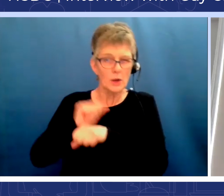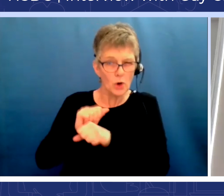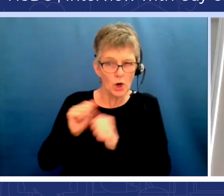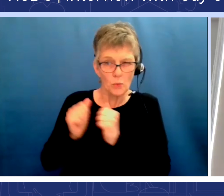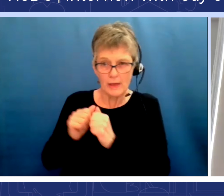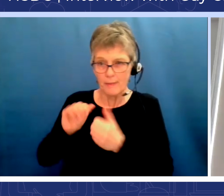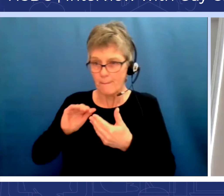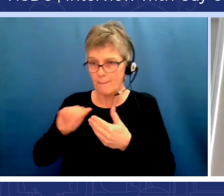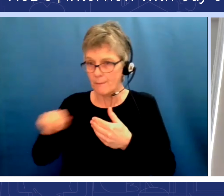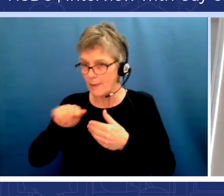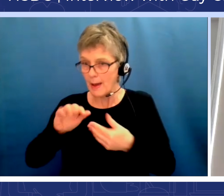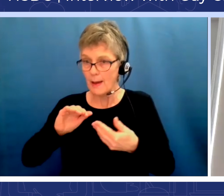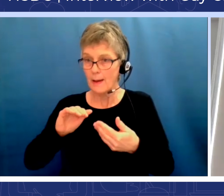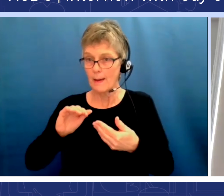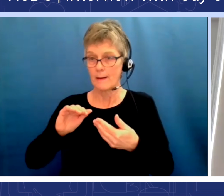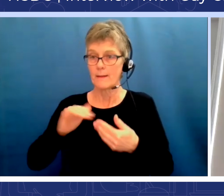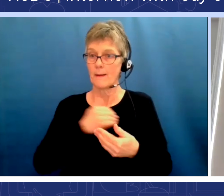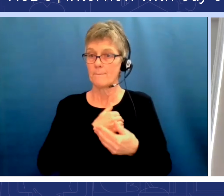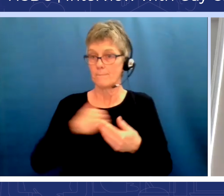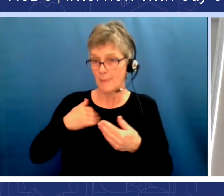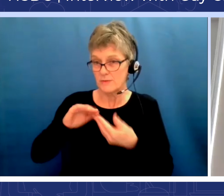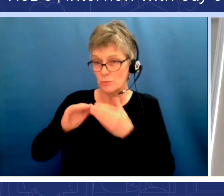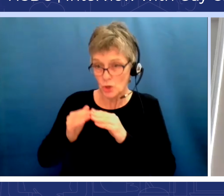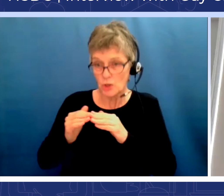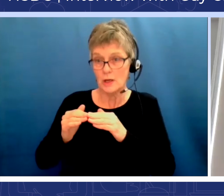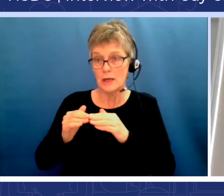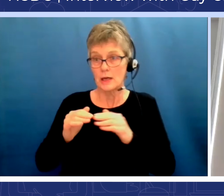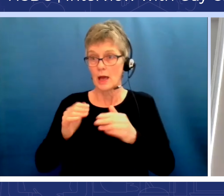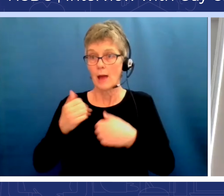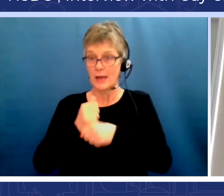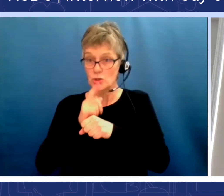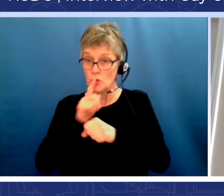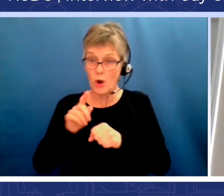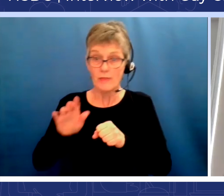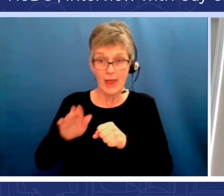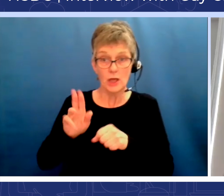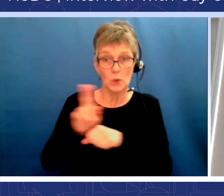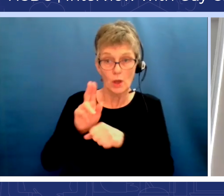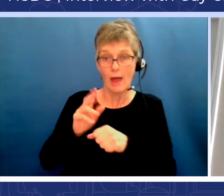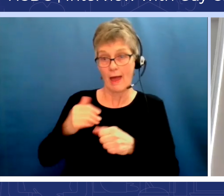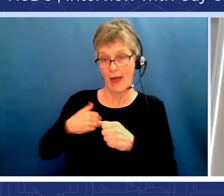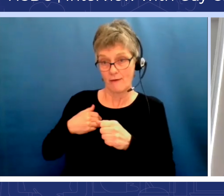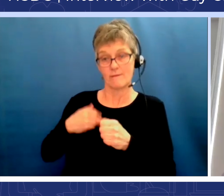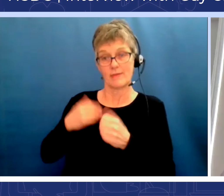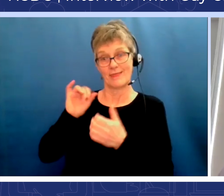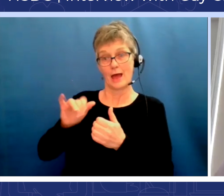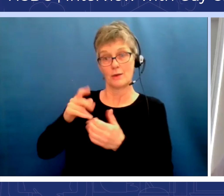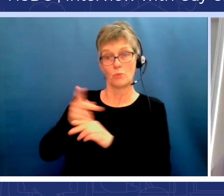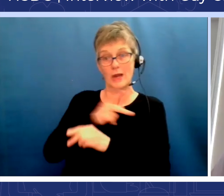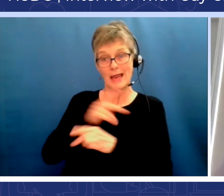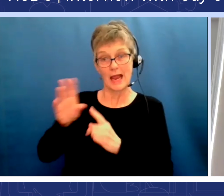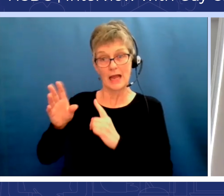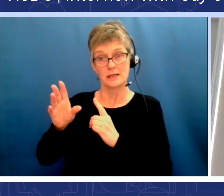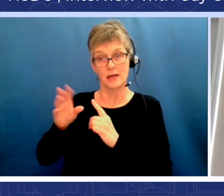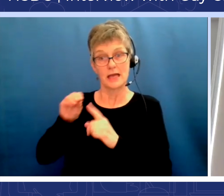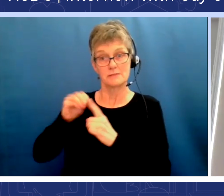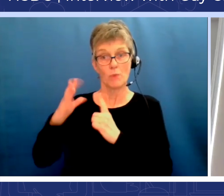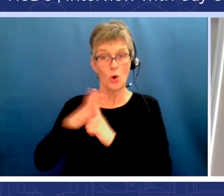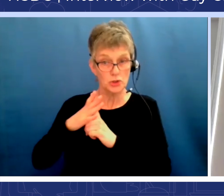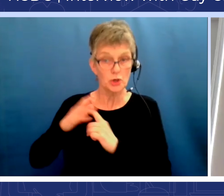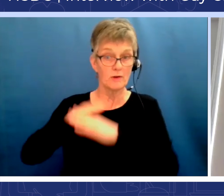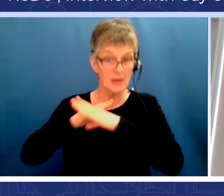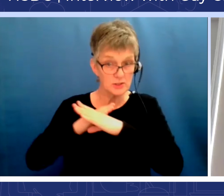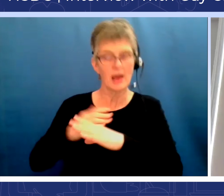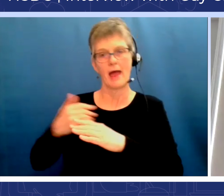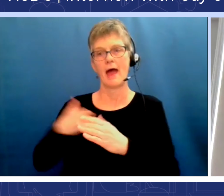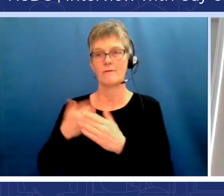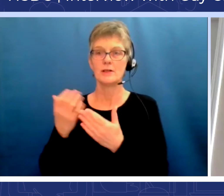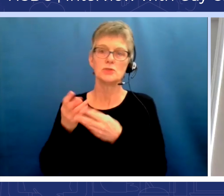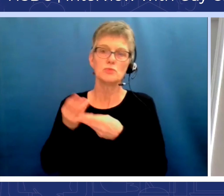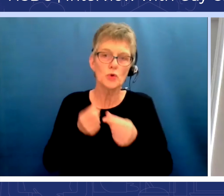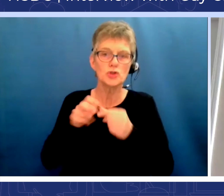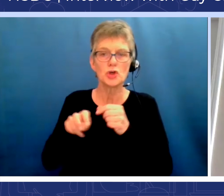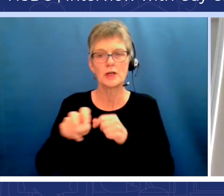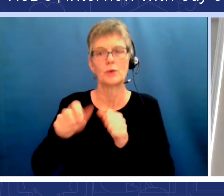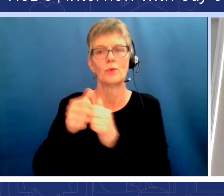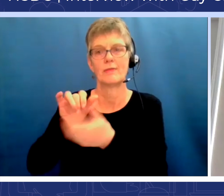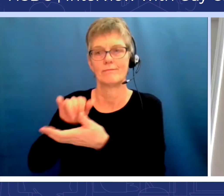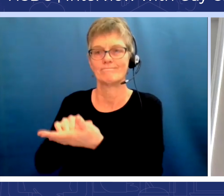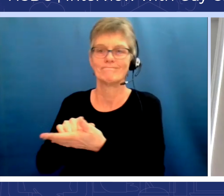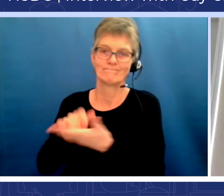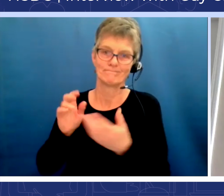they're having the smoothest journey that they can with Pre-Exposure Prophylaxis.